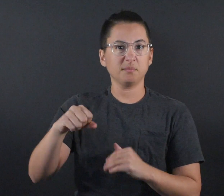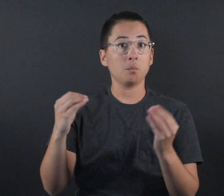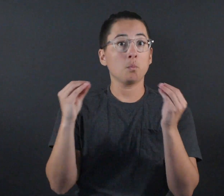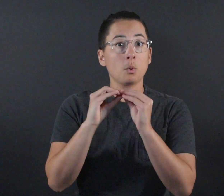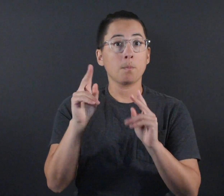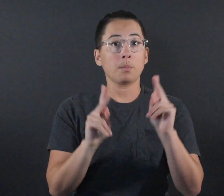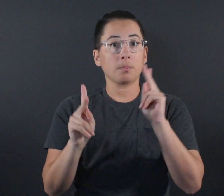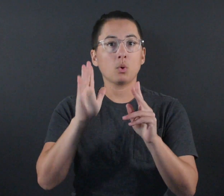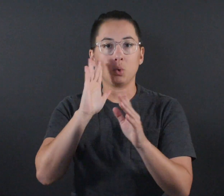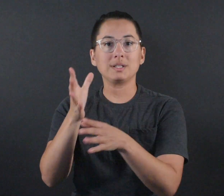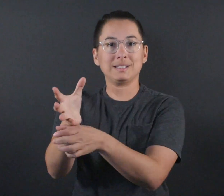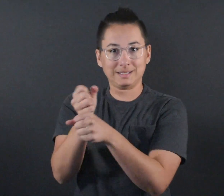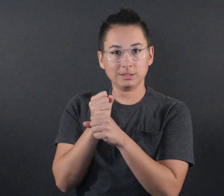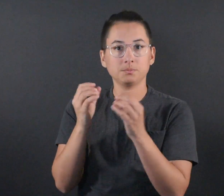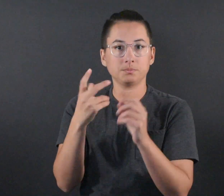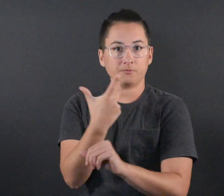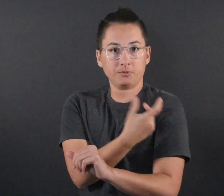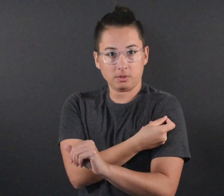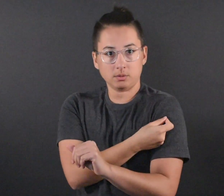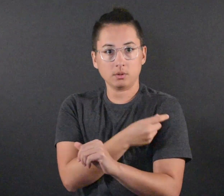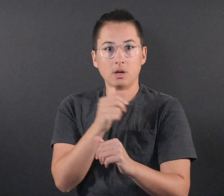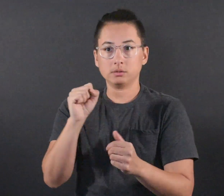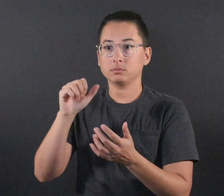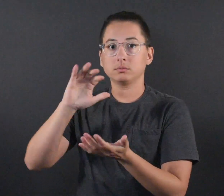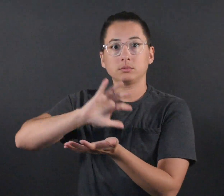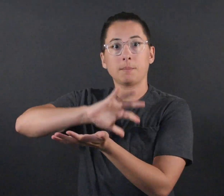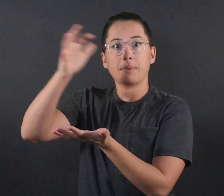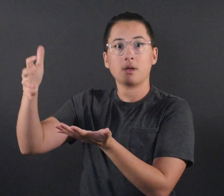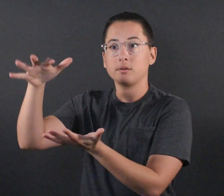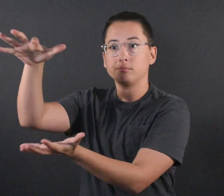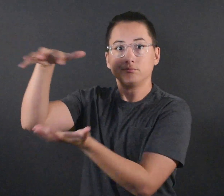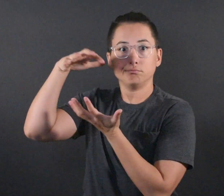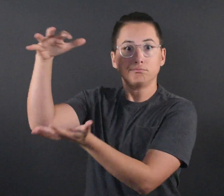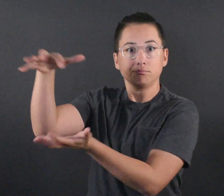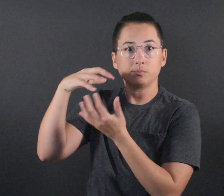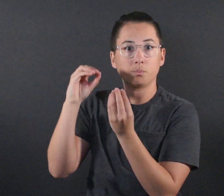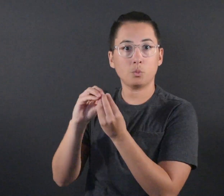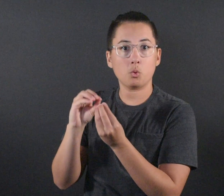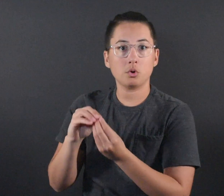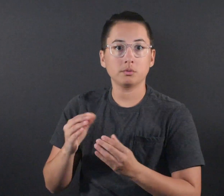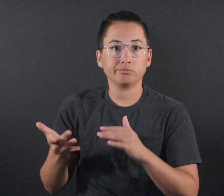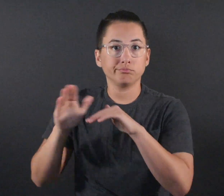We expect more people will be able to get vaccinated as supply continues to increase.